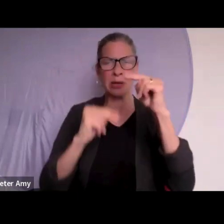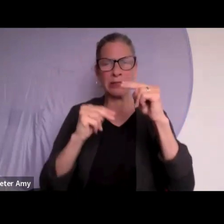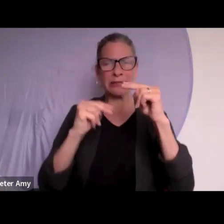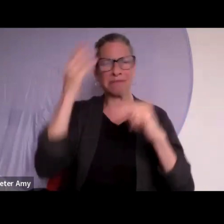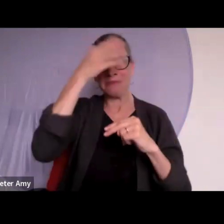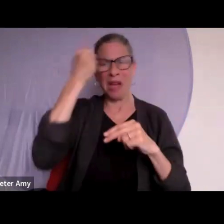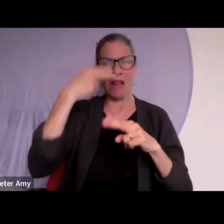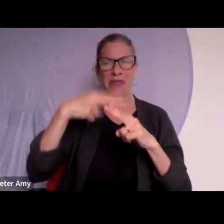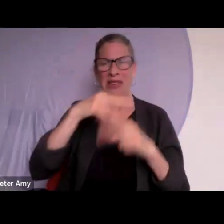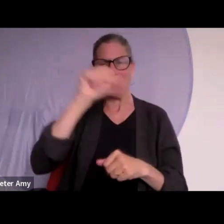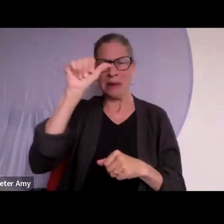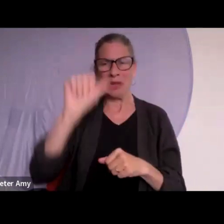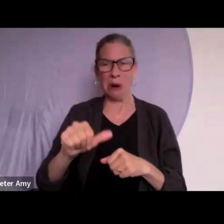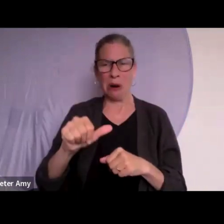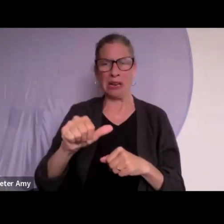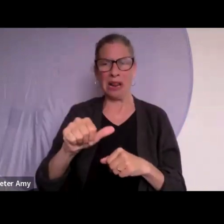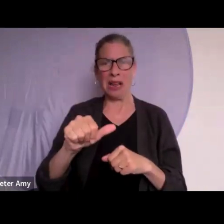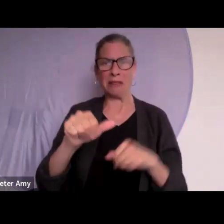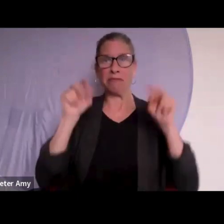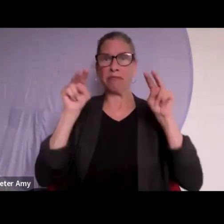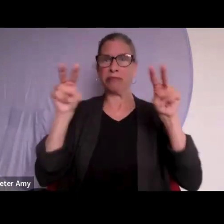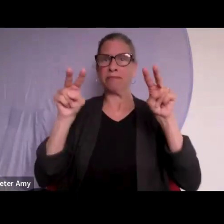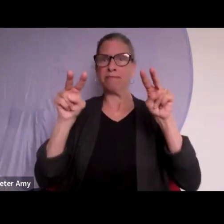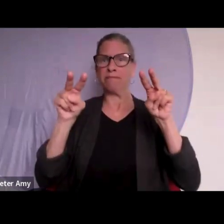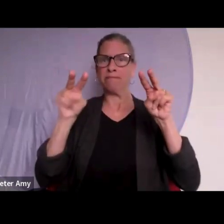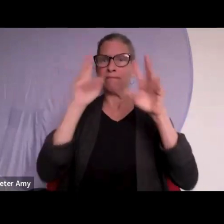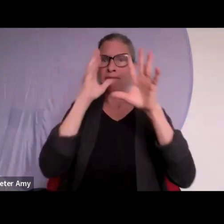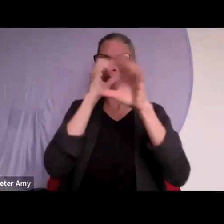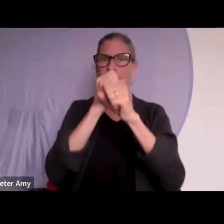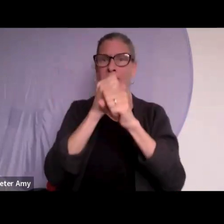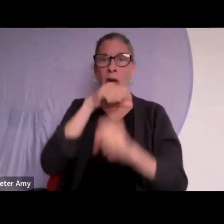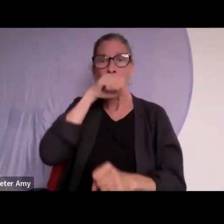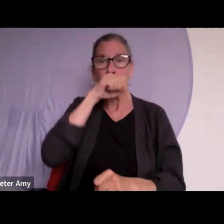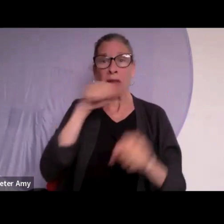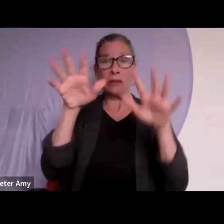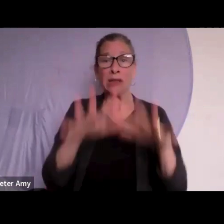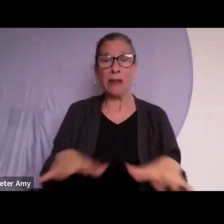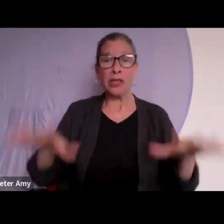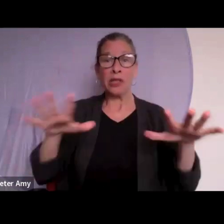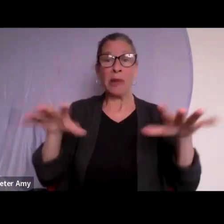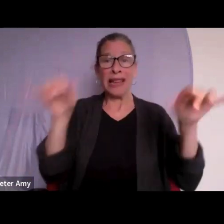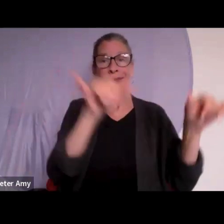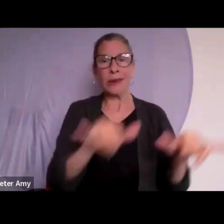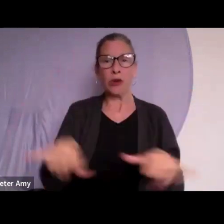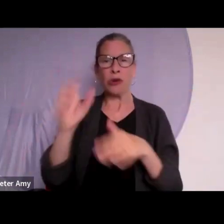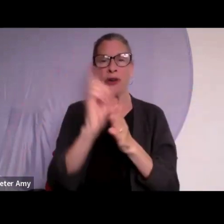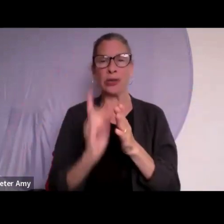miss it because it really stands out. But what we loved about the space, it's not only that it's universally designed meaning in